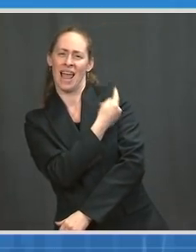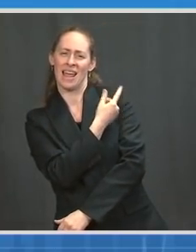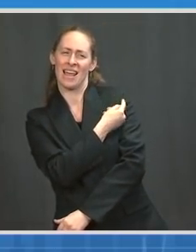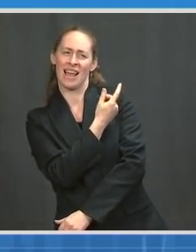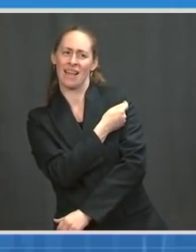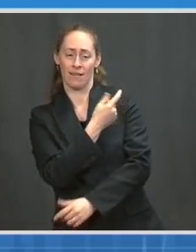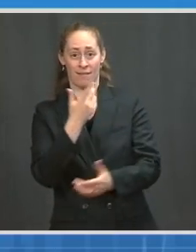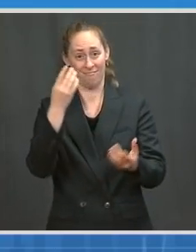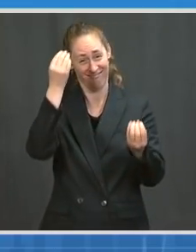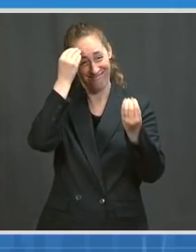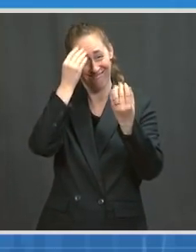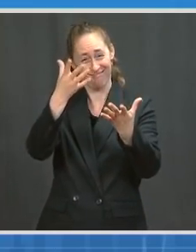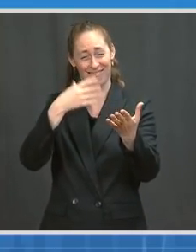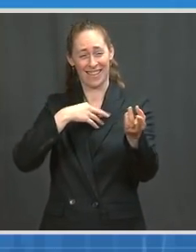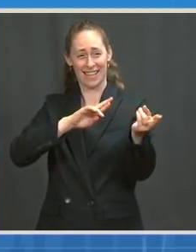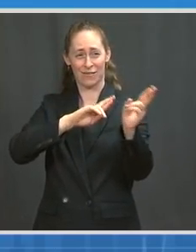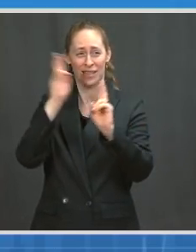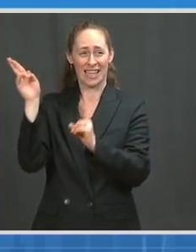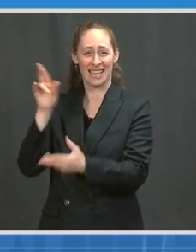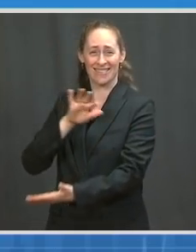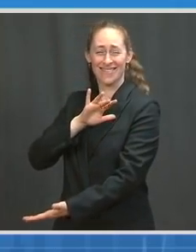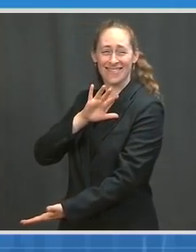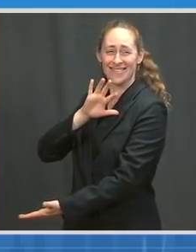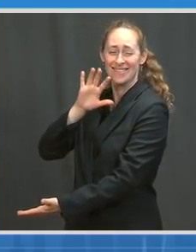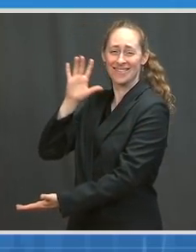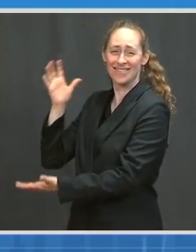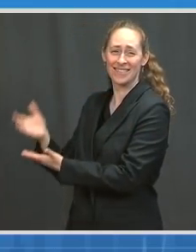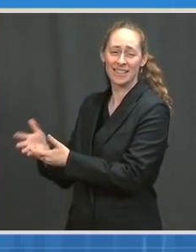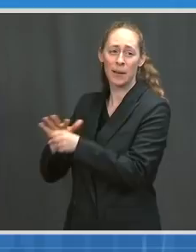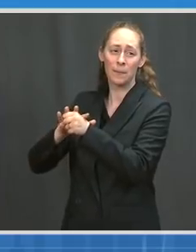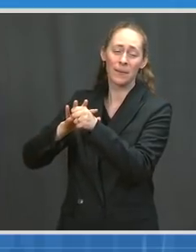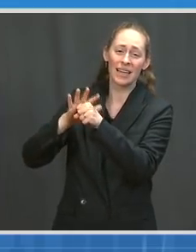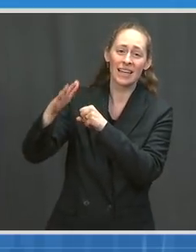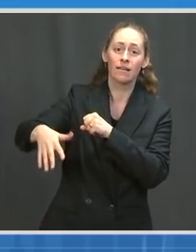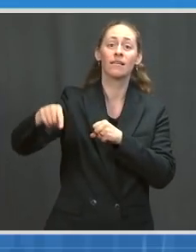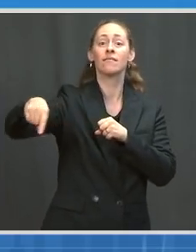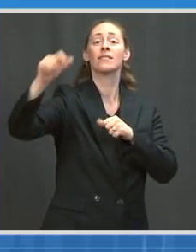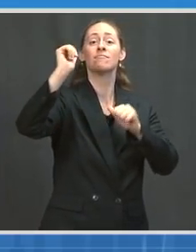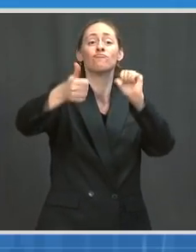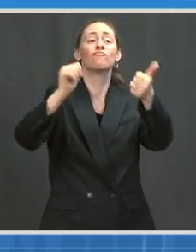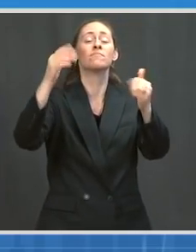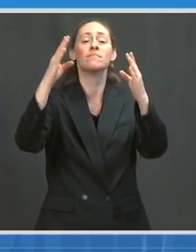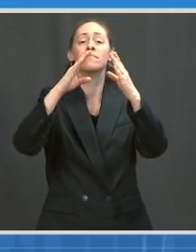and a comprehensive network of community relationships will be critical in helping us meet this new goal.